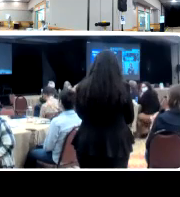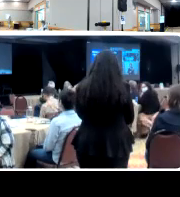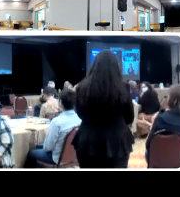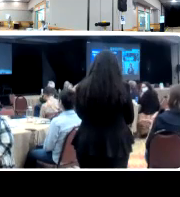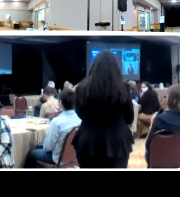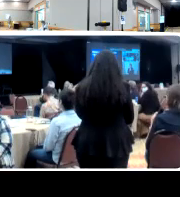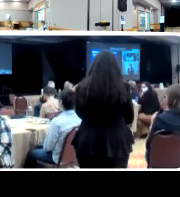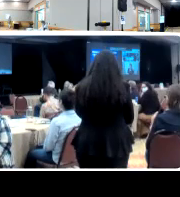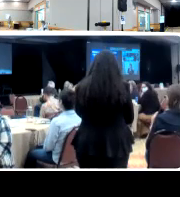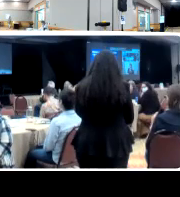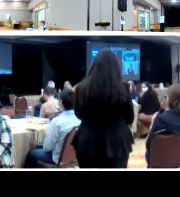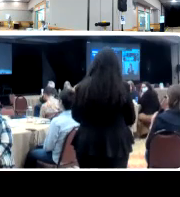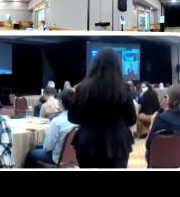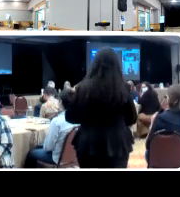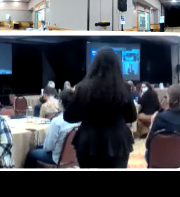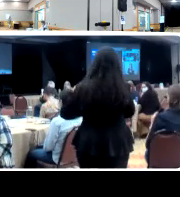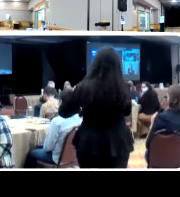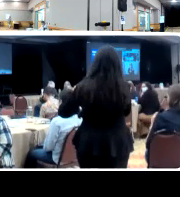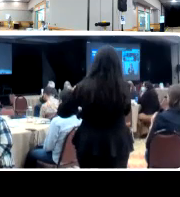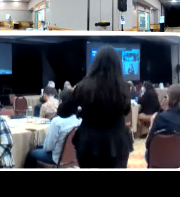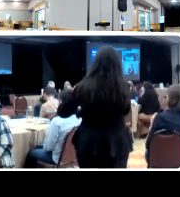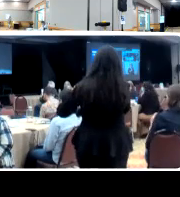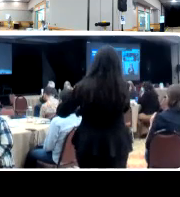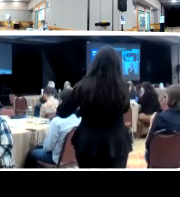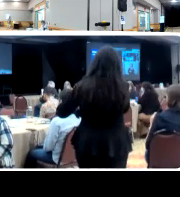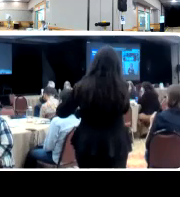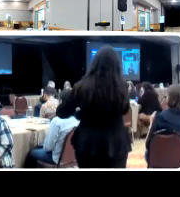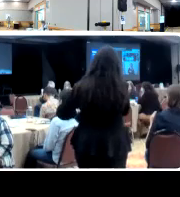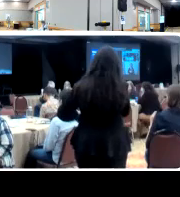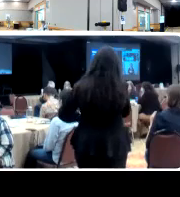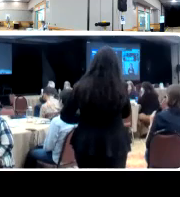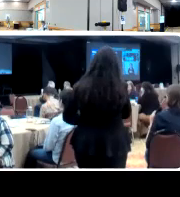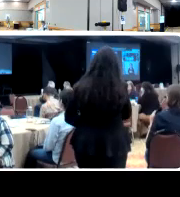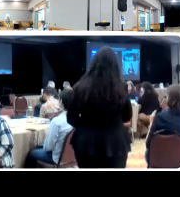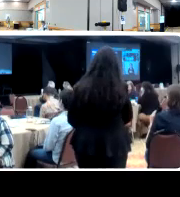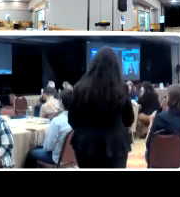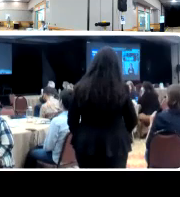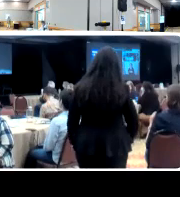planning tool, yeah, we do need to make sure that they understand if it's right